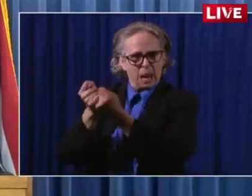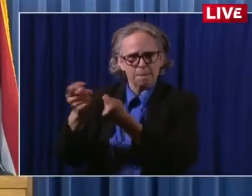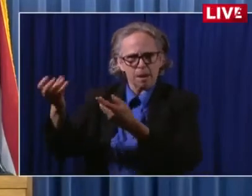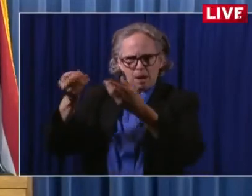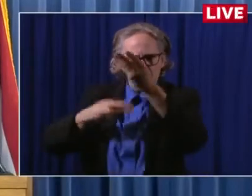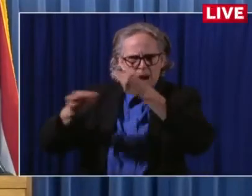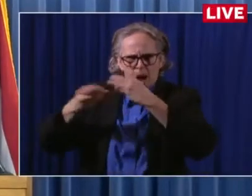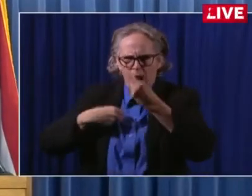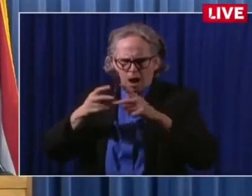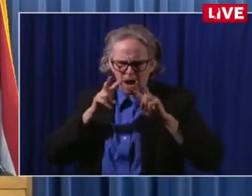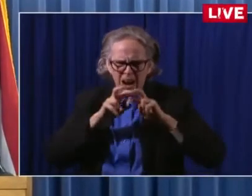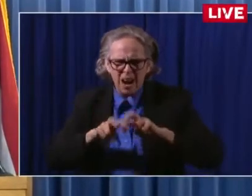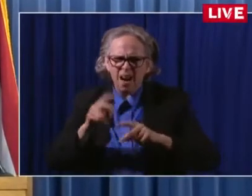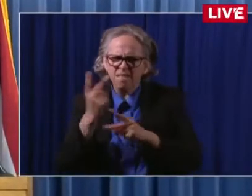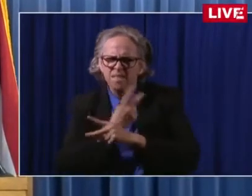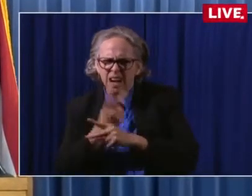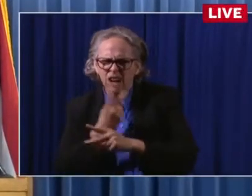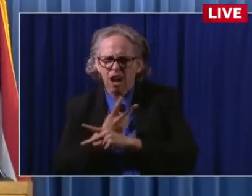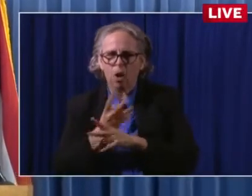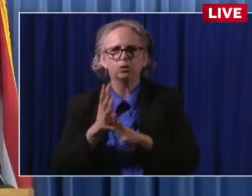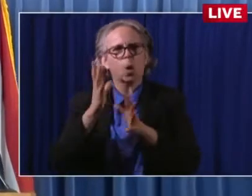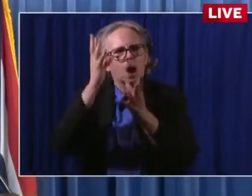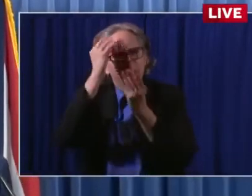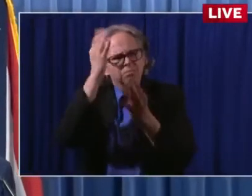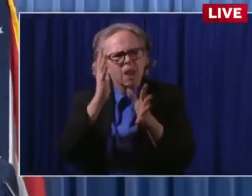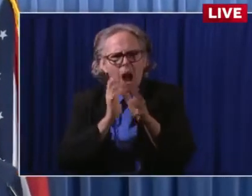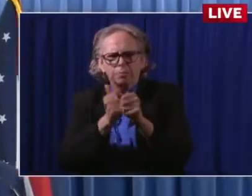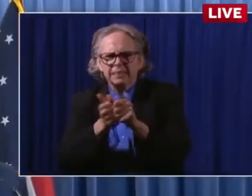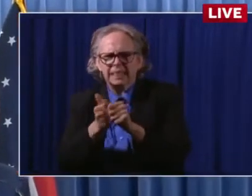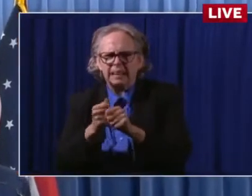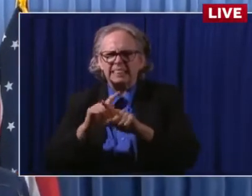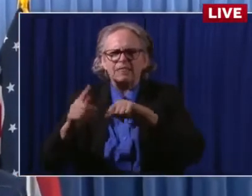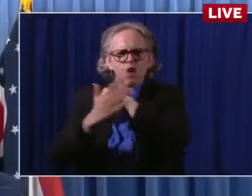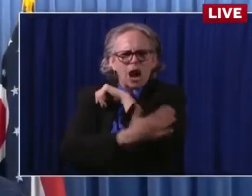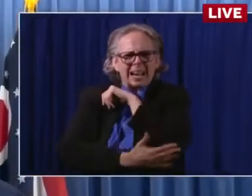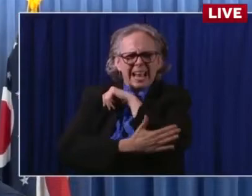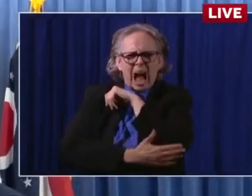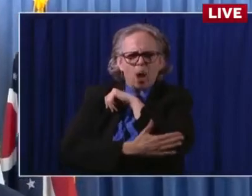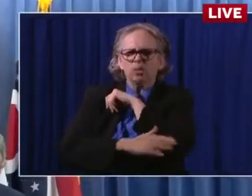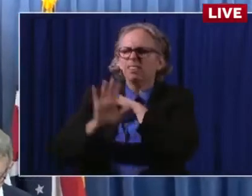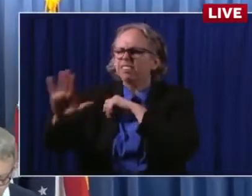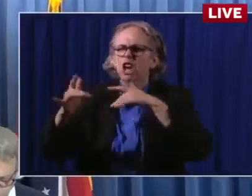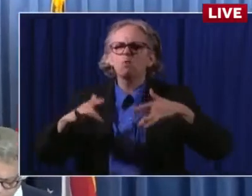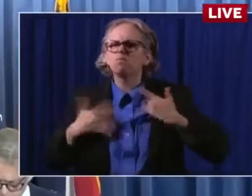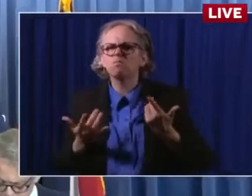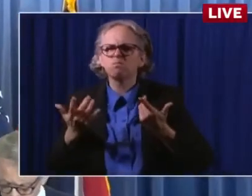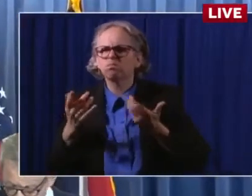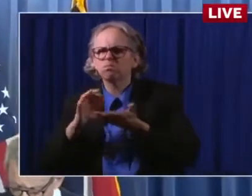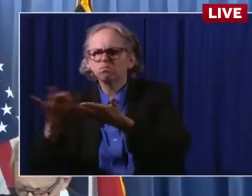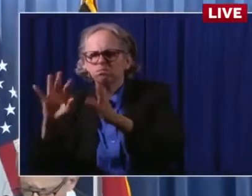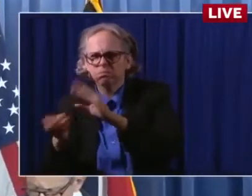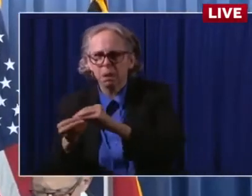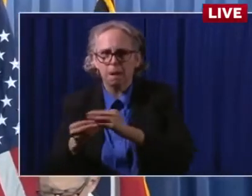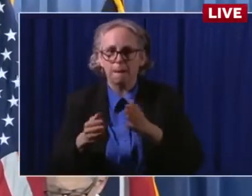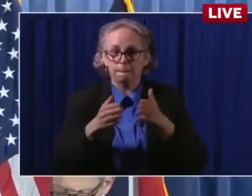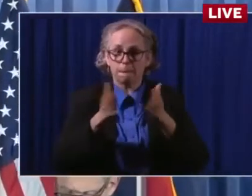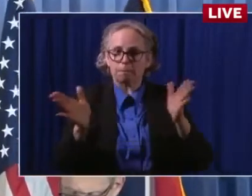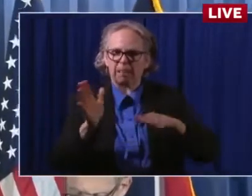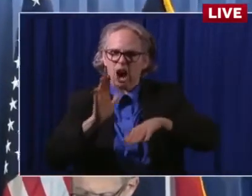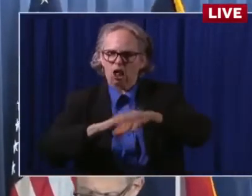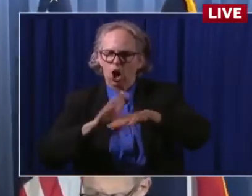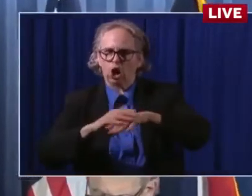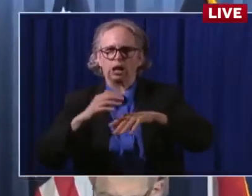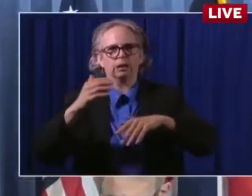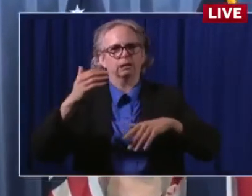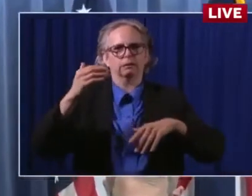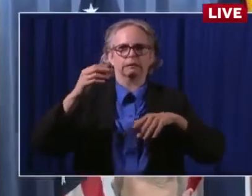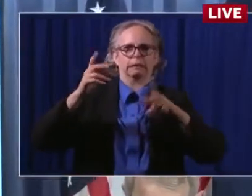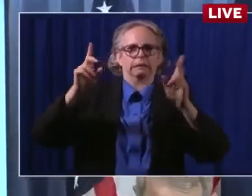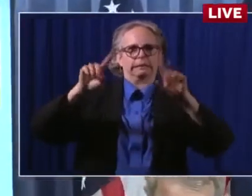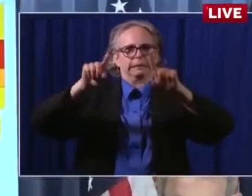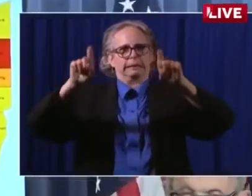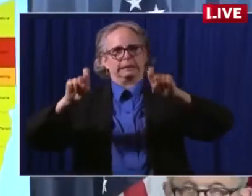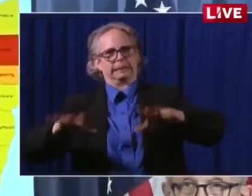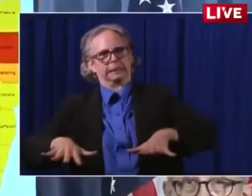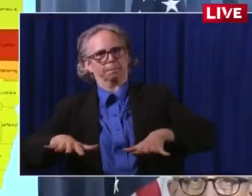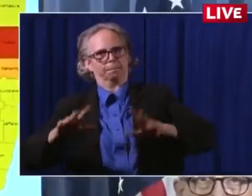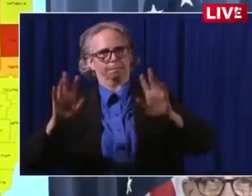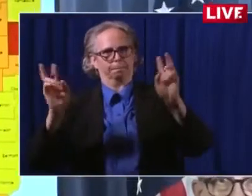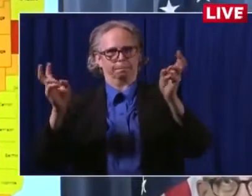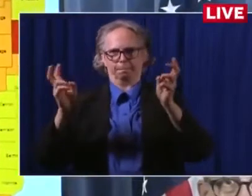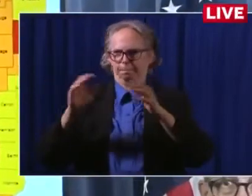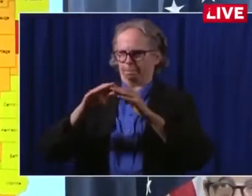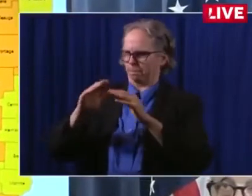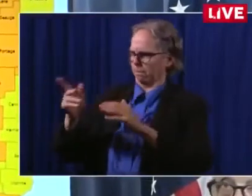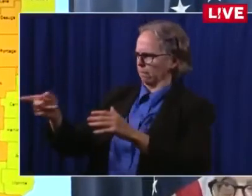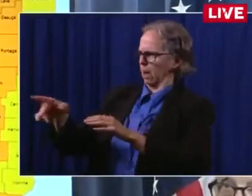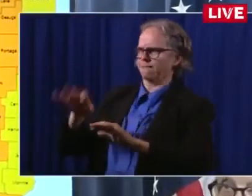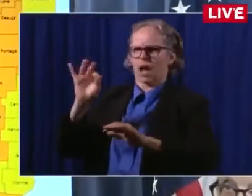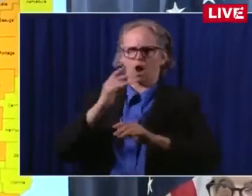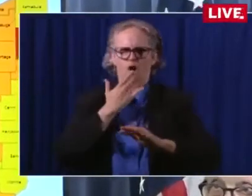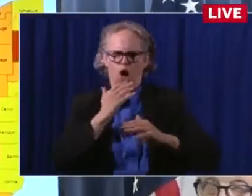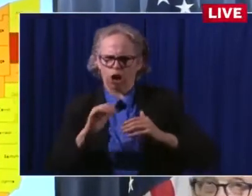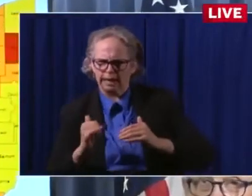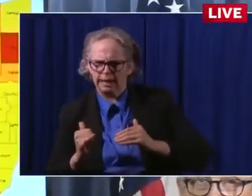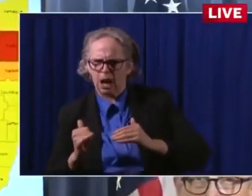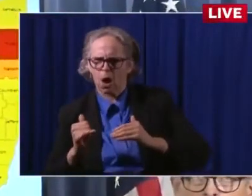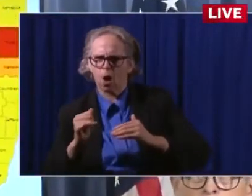OUR DATA TEAM HAS BEEN WORKING, ANALYZING THE DATA OVER THE PAST WEEK, UPDATED THE STATUS OF OUR COUNTIES IN THE PUBLIC HEALTH SYSTEM -- PUBLIC HEALTH ALERT SYSTEM.